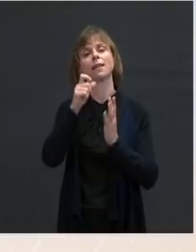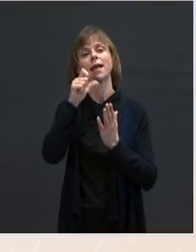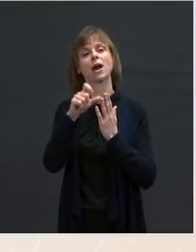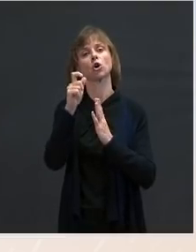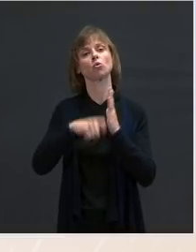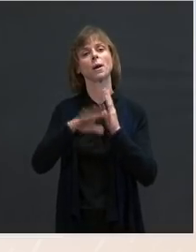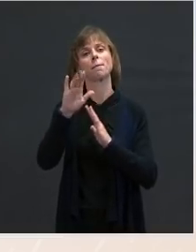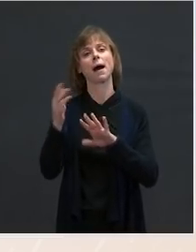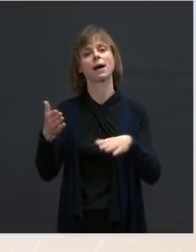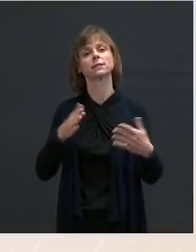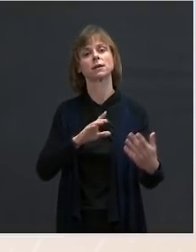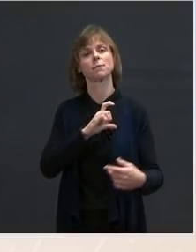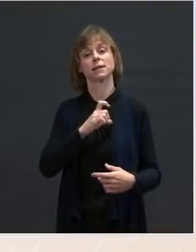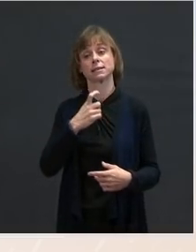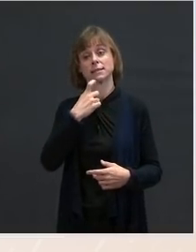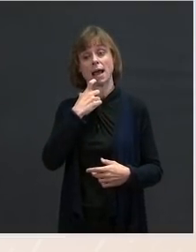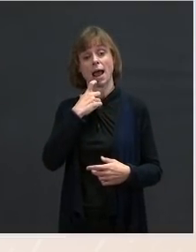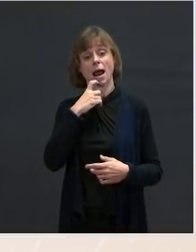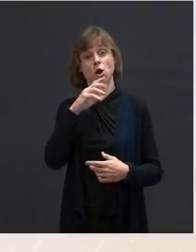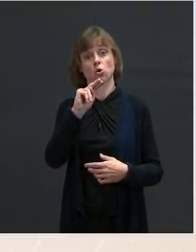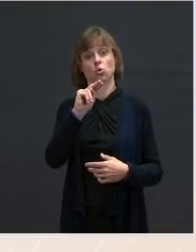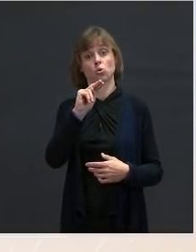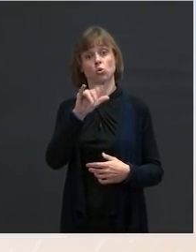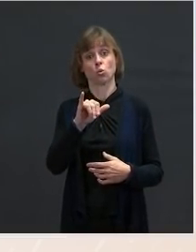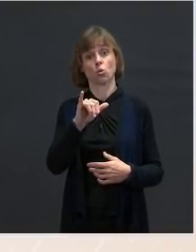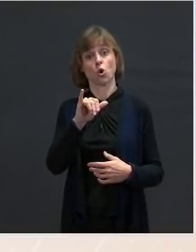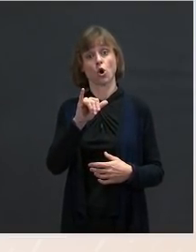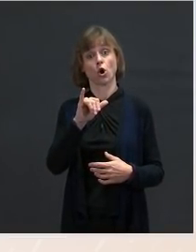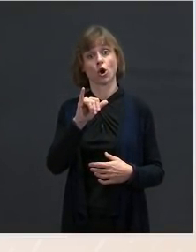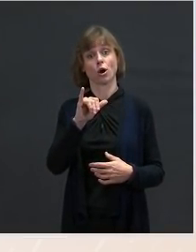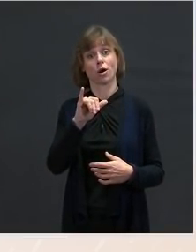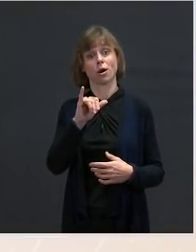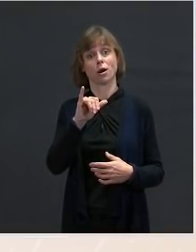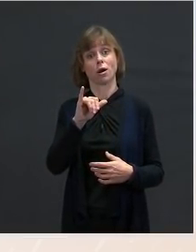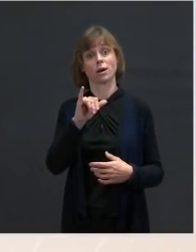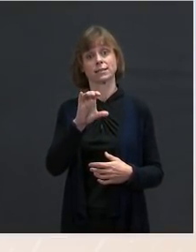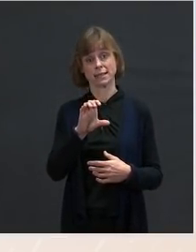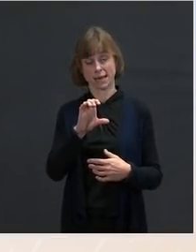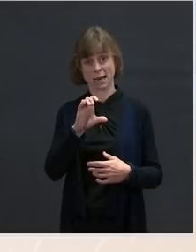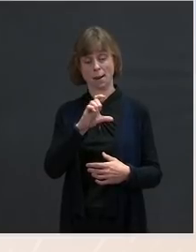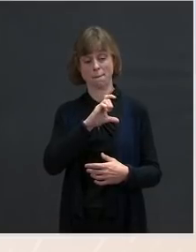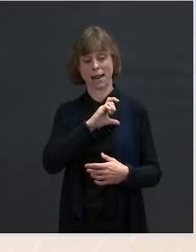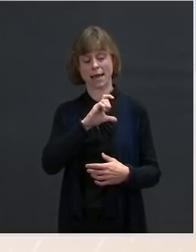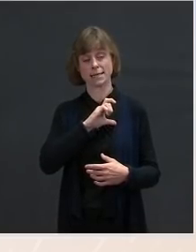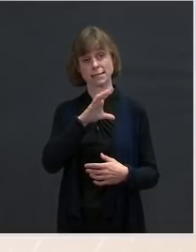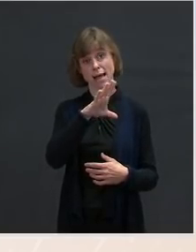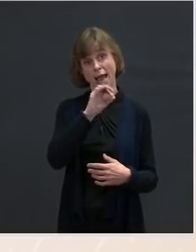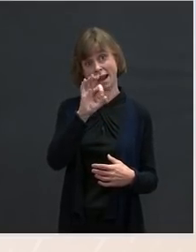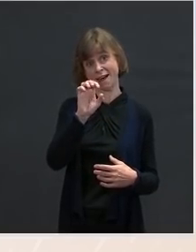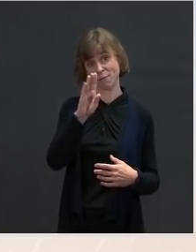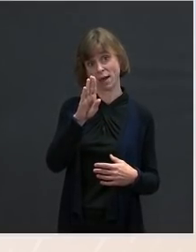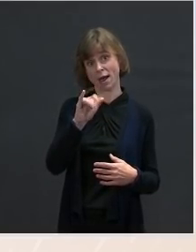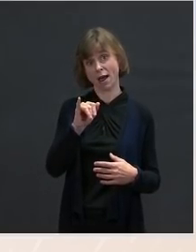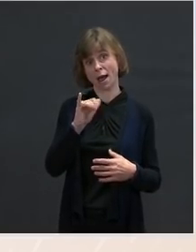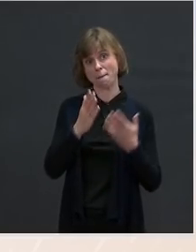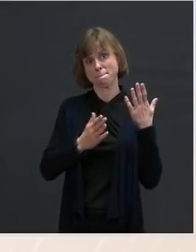that stated that a New York Police Department and FBI may have been behind the 1965 killing of the activist.